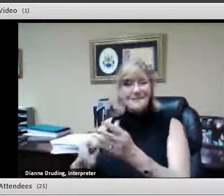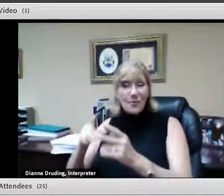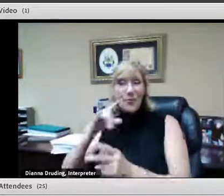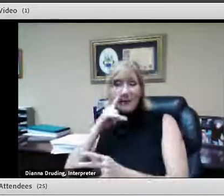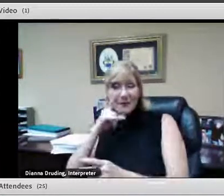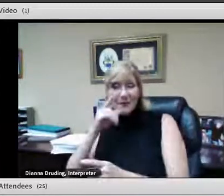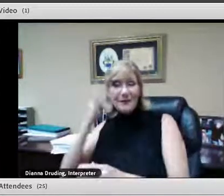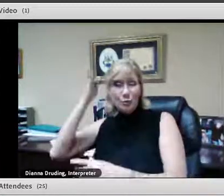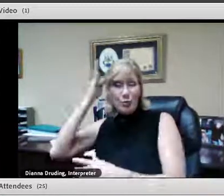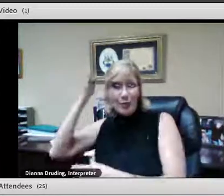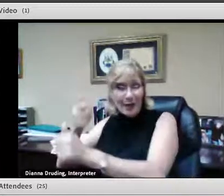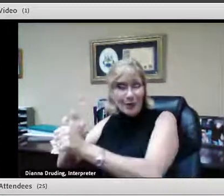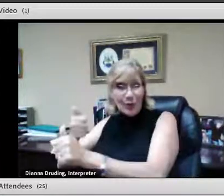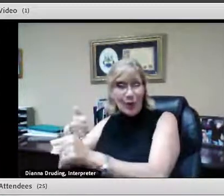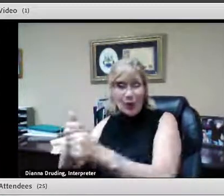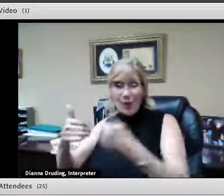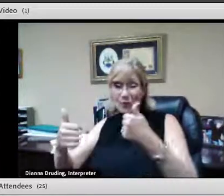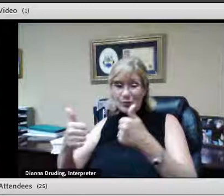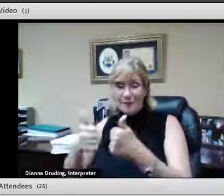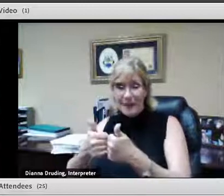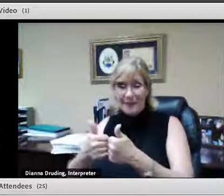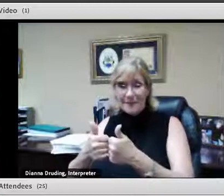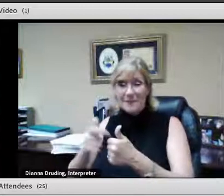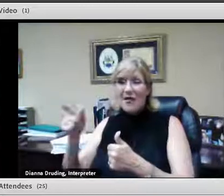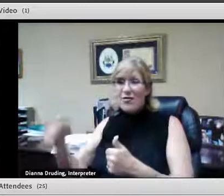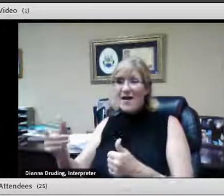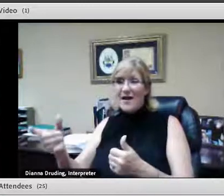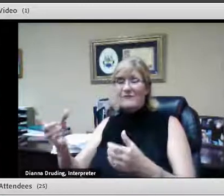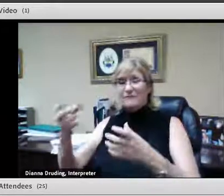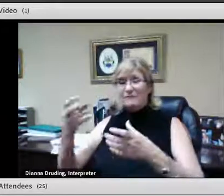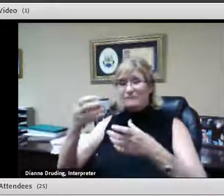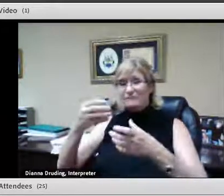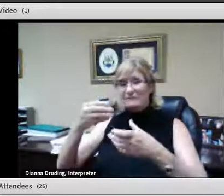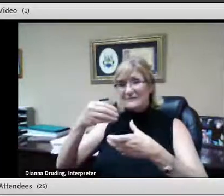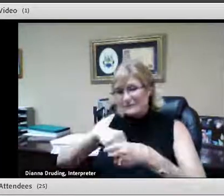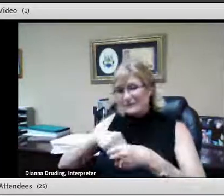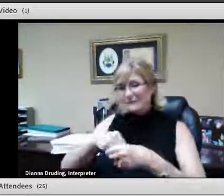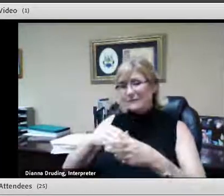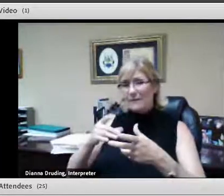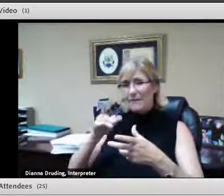They kind of combine all of the different things that we've talked about within STEAM.